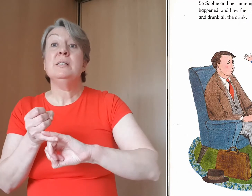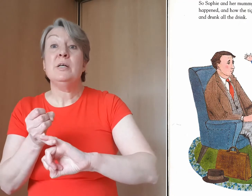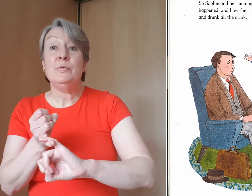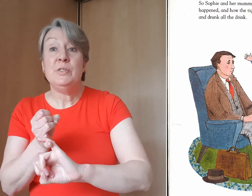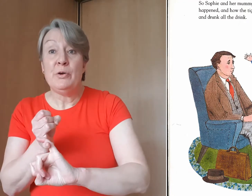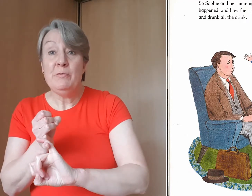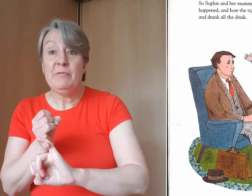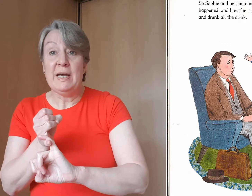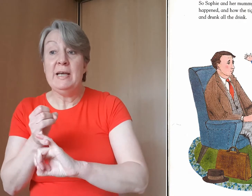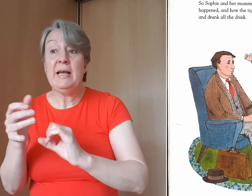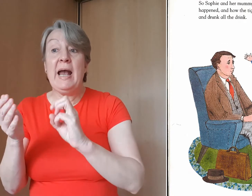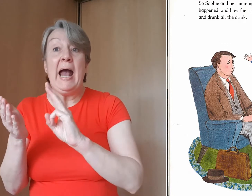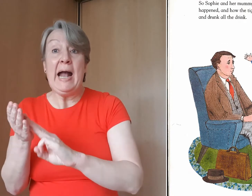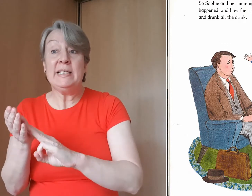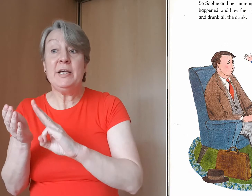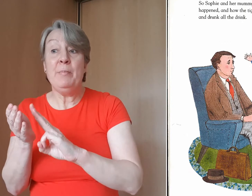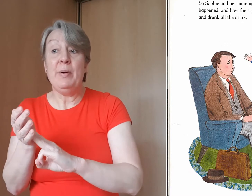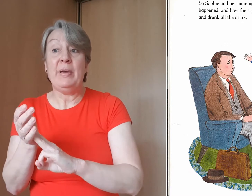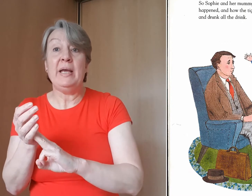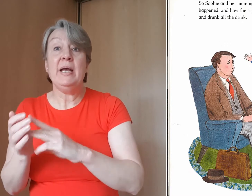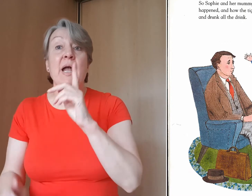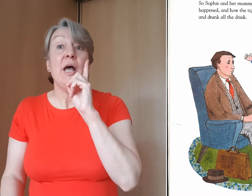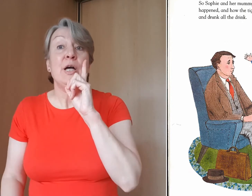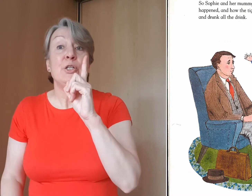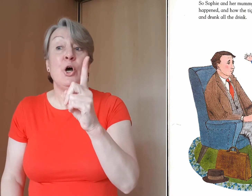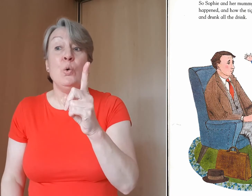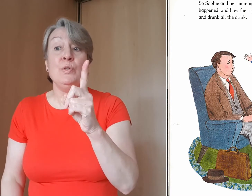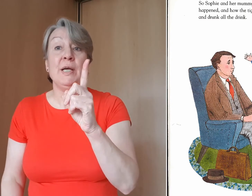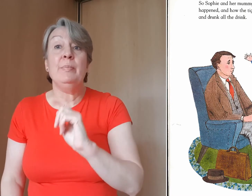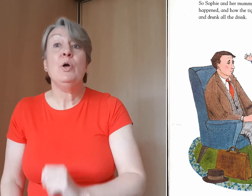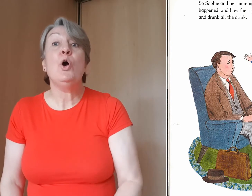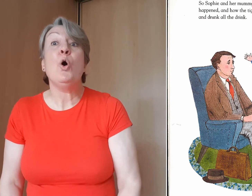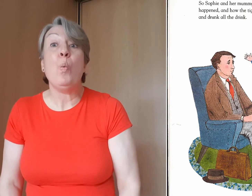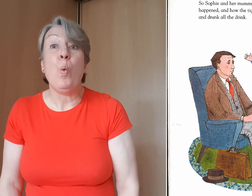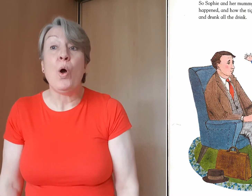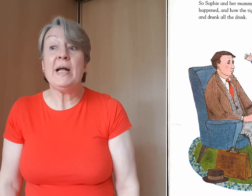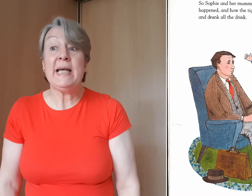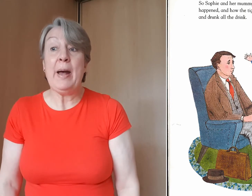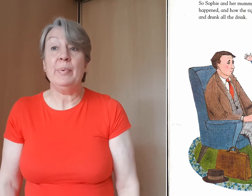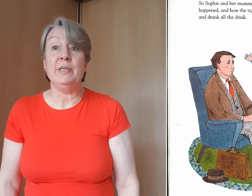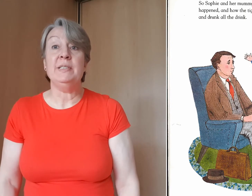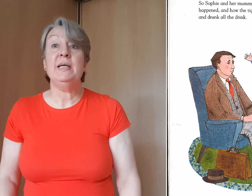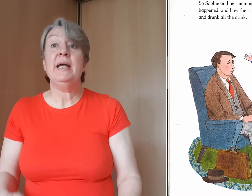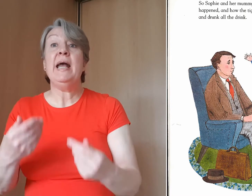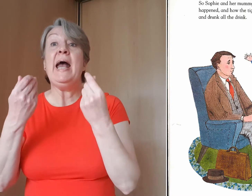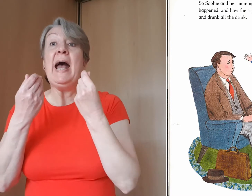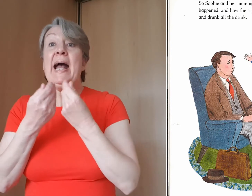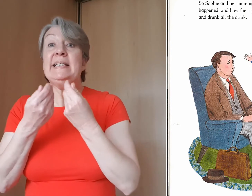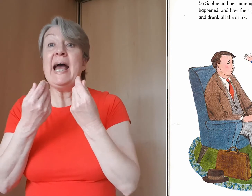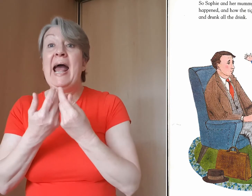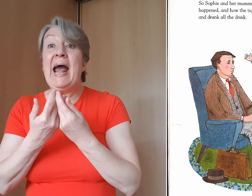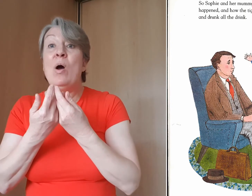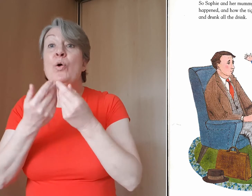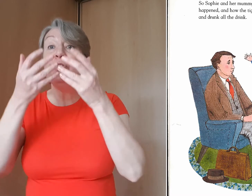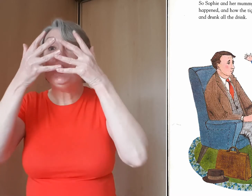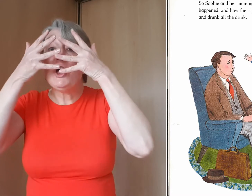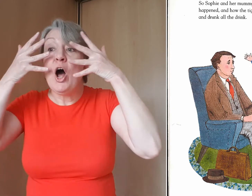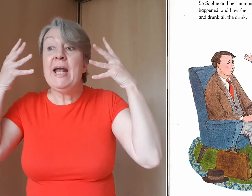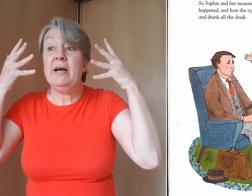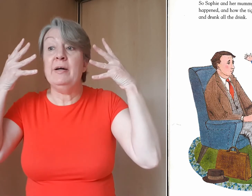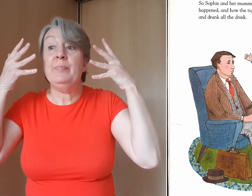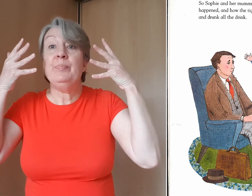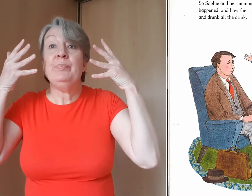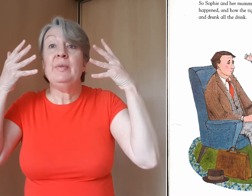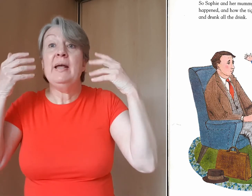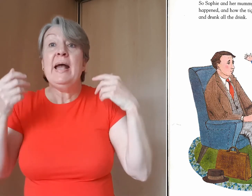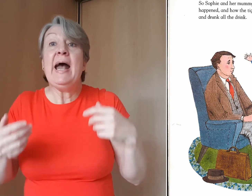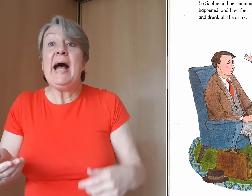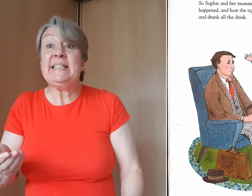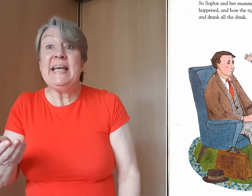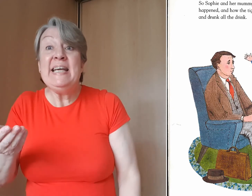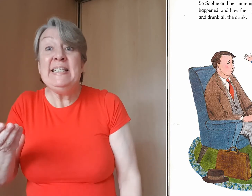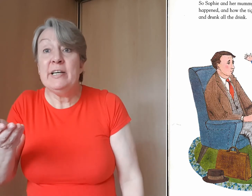so Sophie and her mummy told him what had happened and how the tiger had eaten